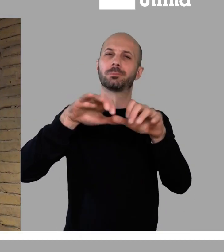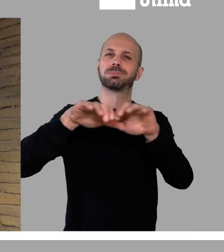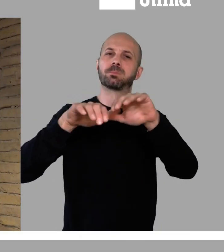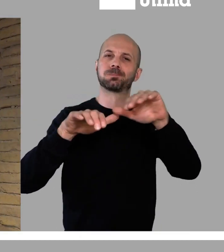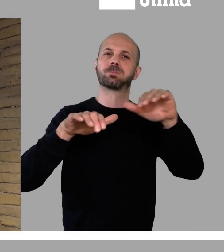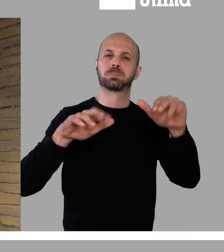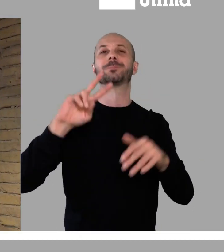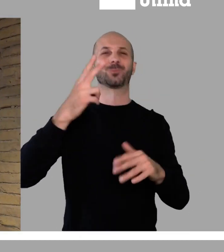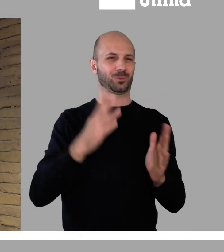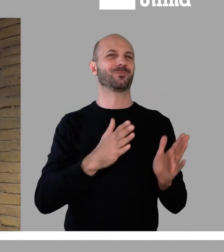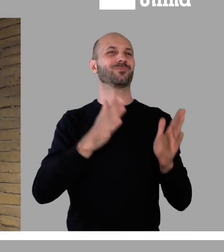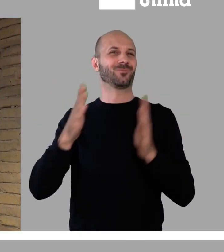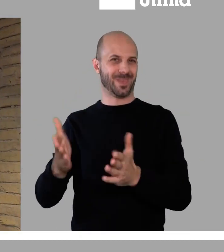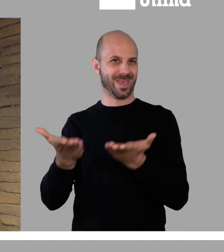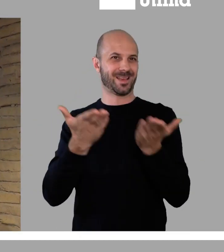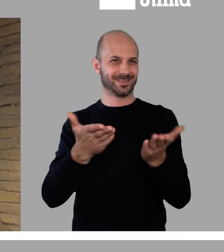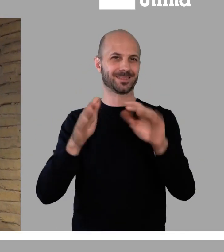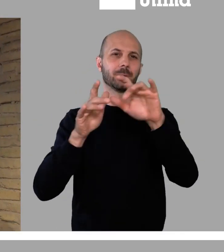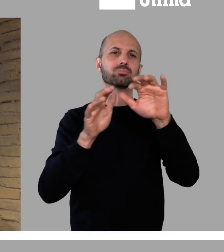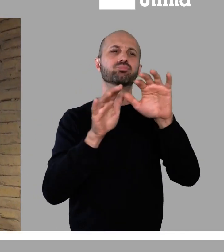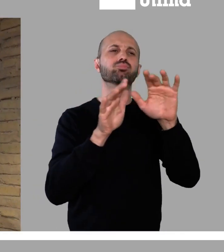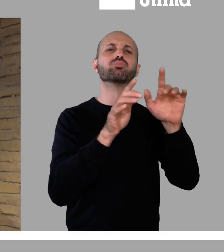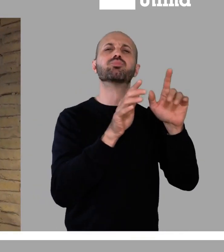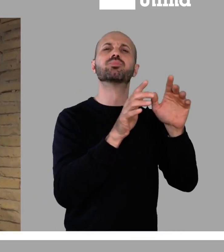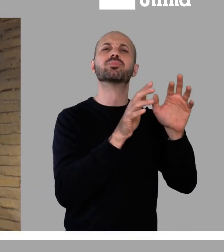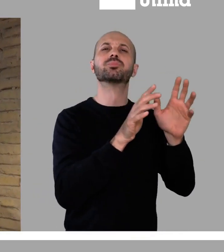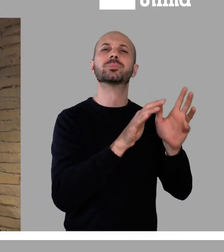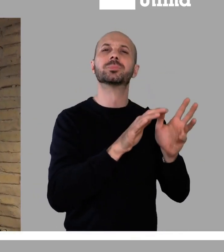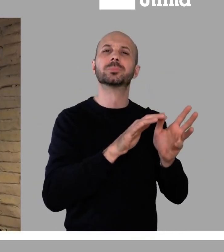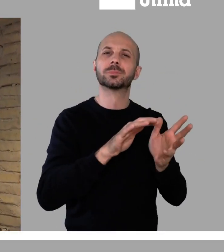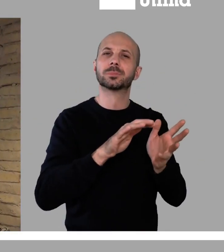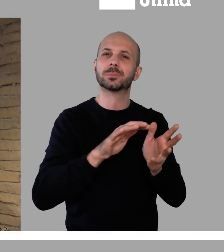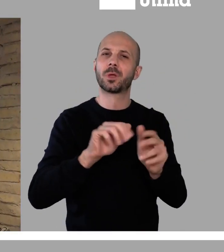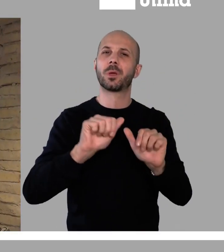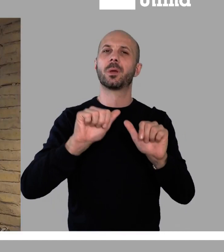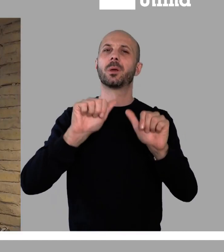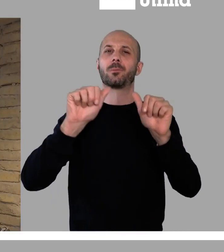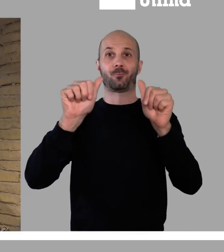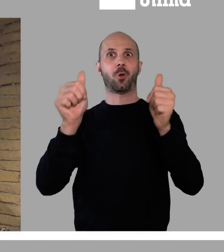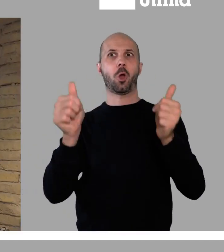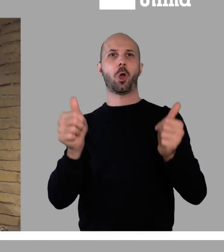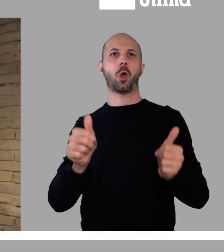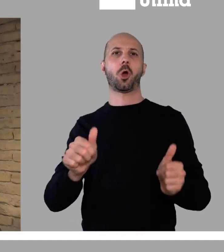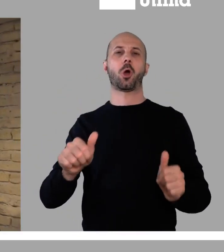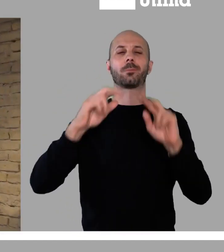This is the second stage. We go from the phase of syncrisis to the one of analysis